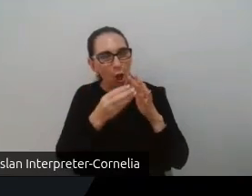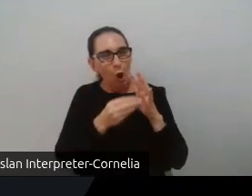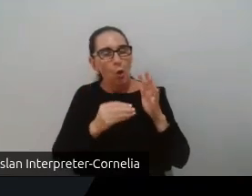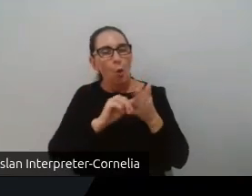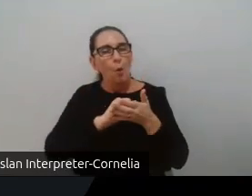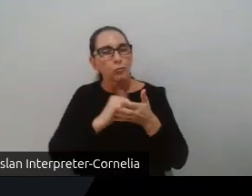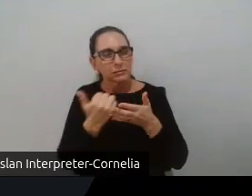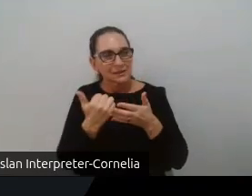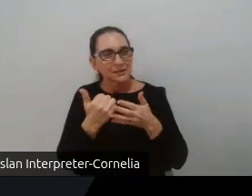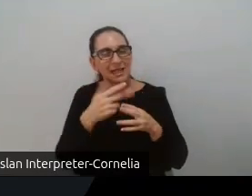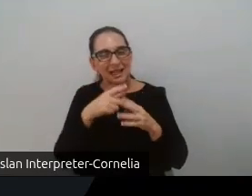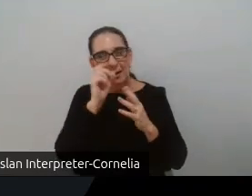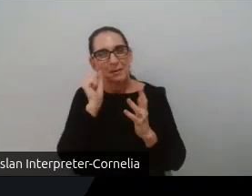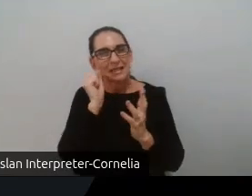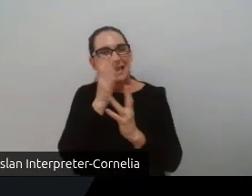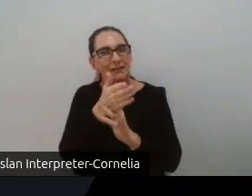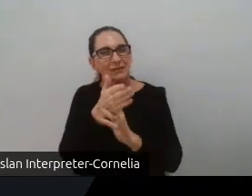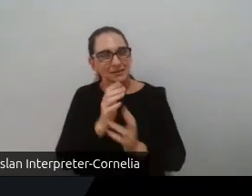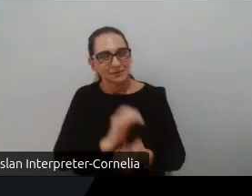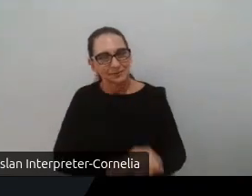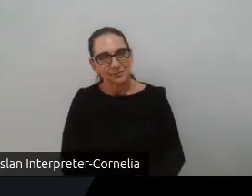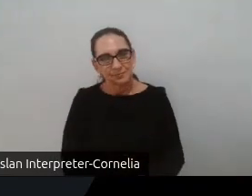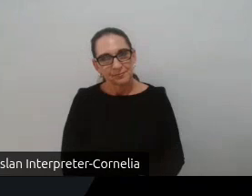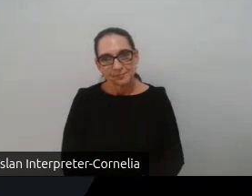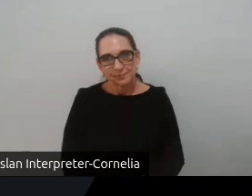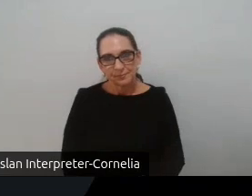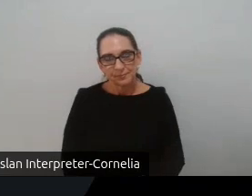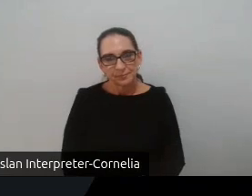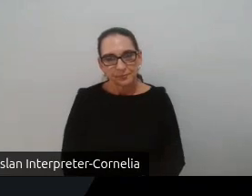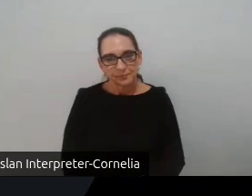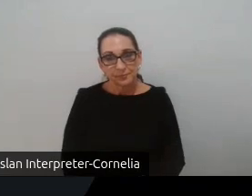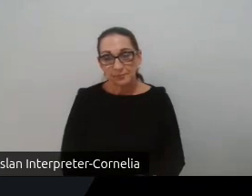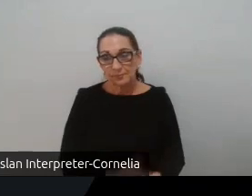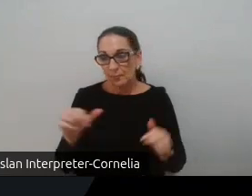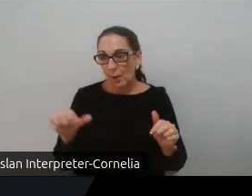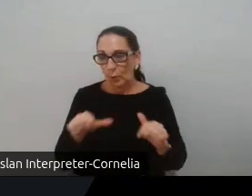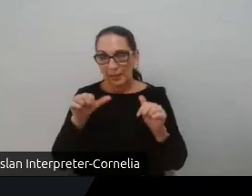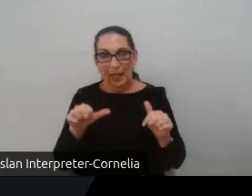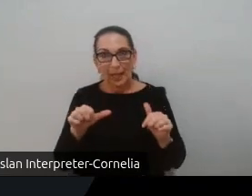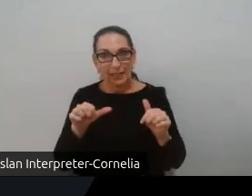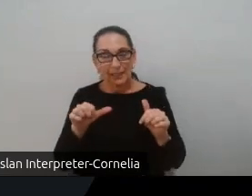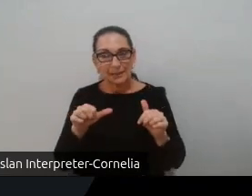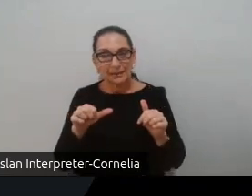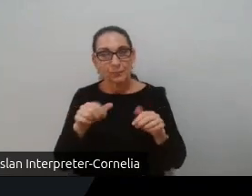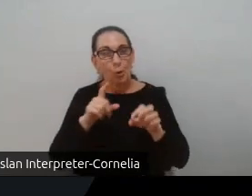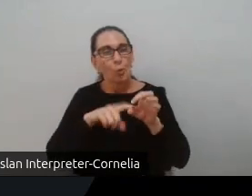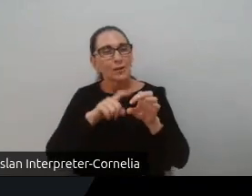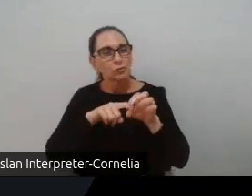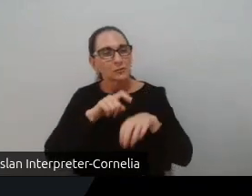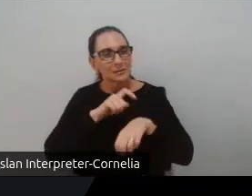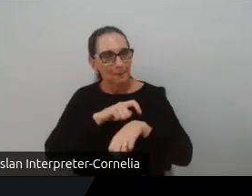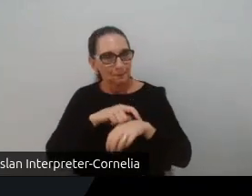to your organization. Um, okay, we've hit question time. A couple of questions have come through,